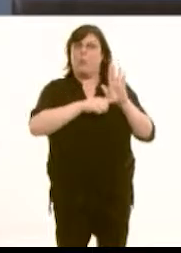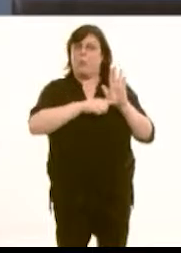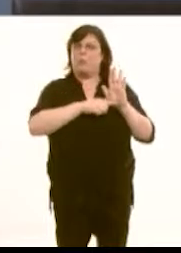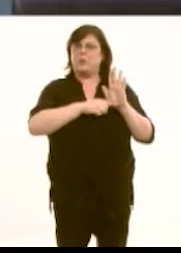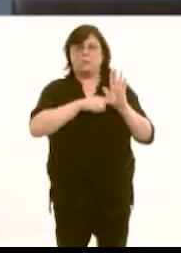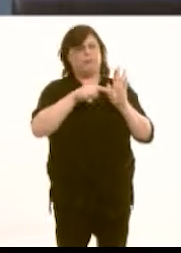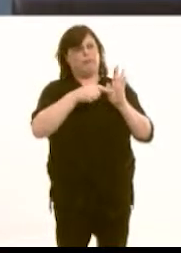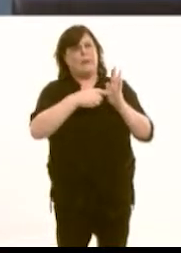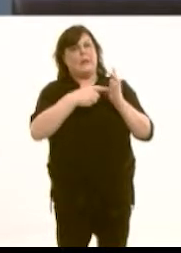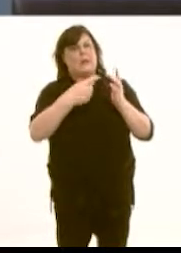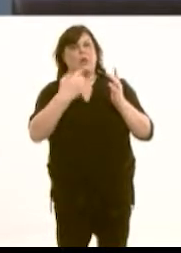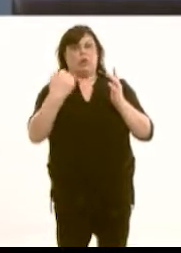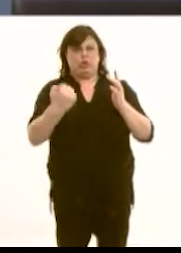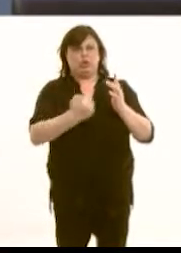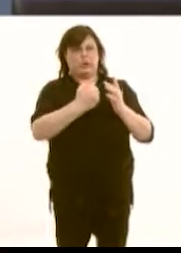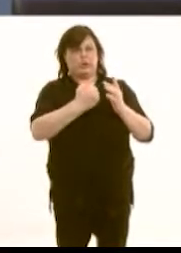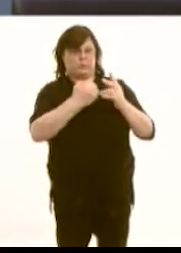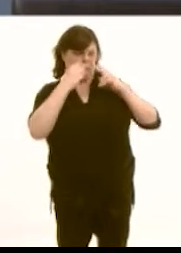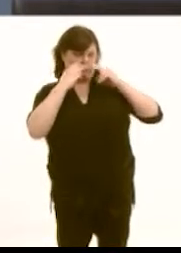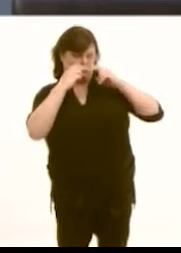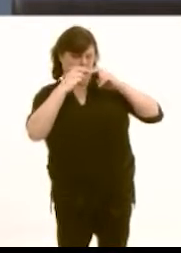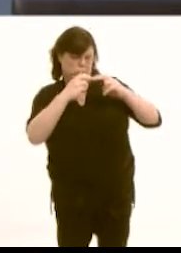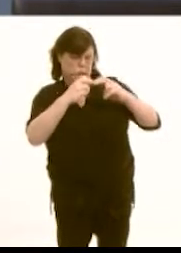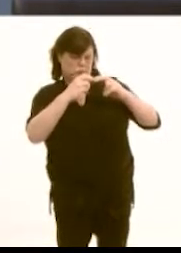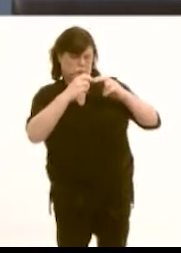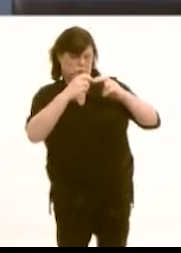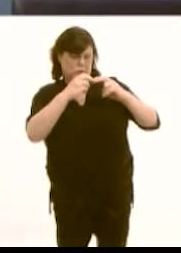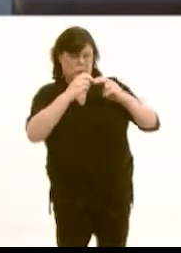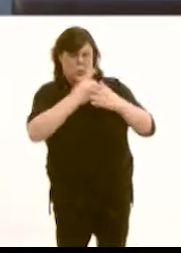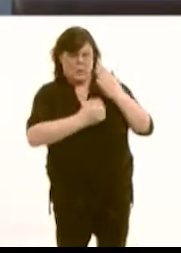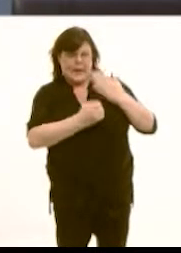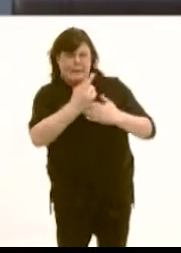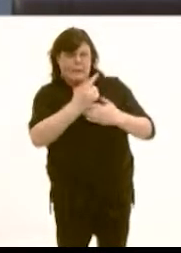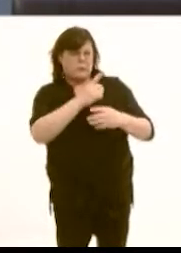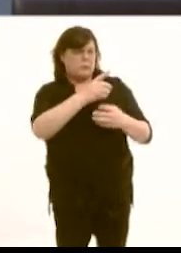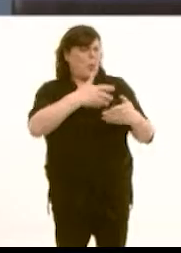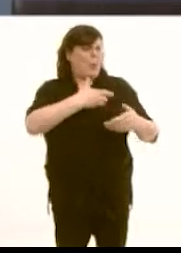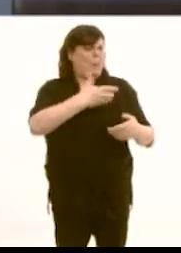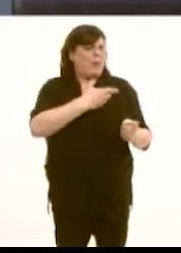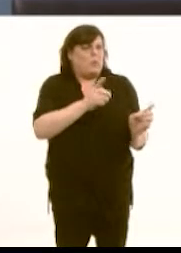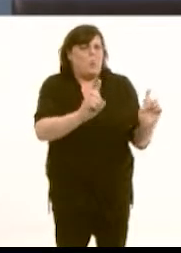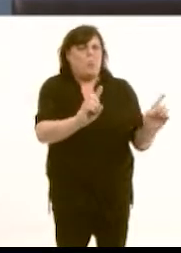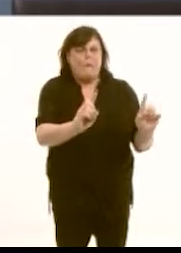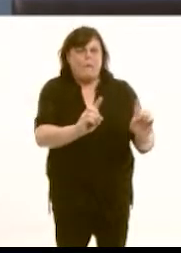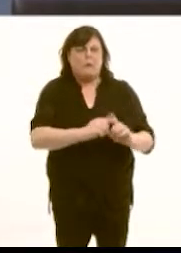his duty to carry out such thematic reportsóis evidence that we do need wholesale change